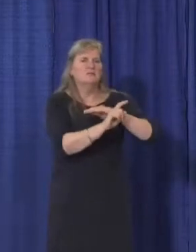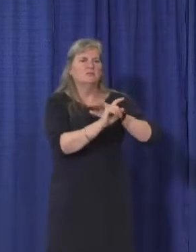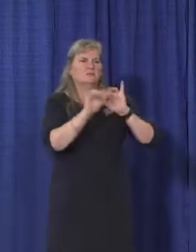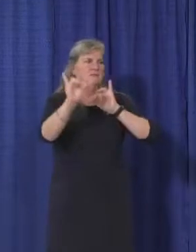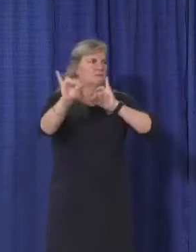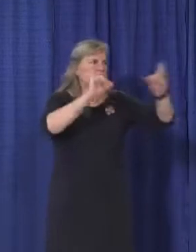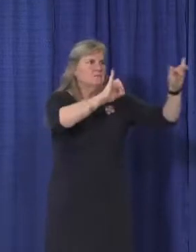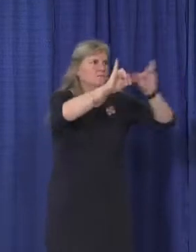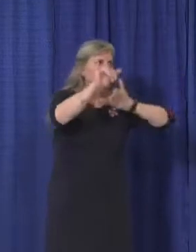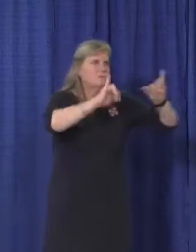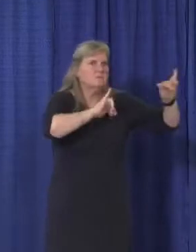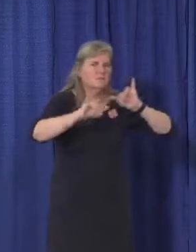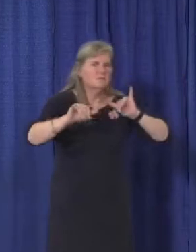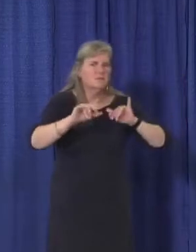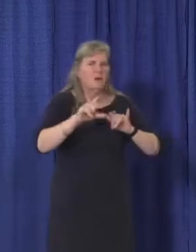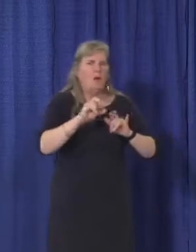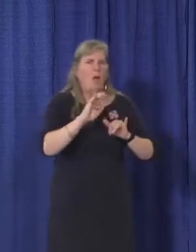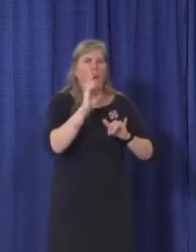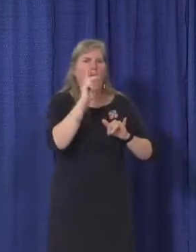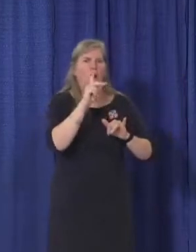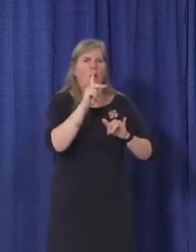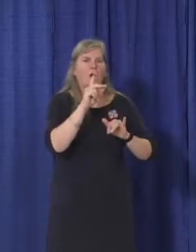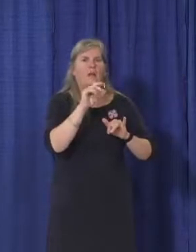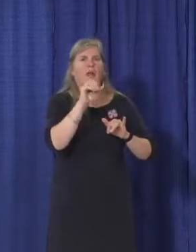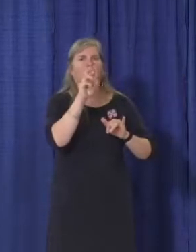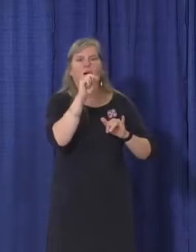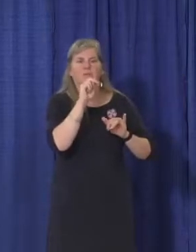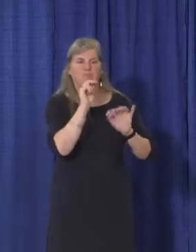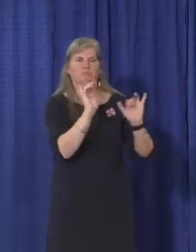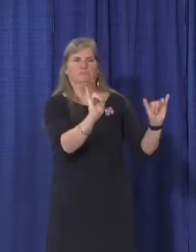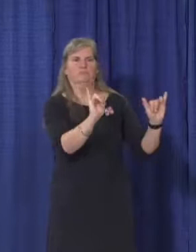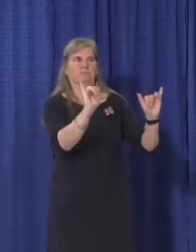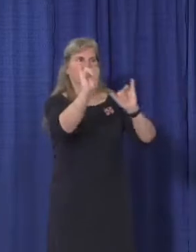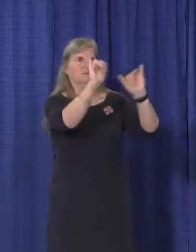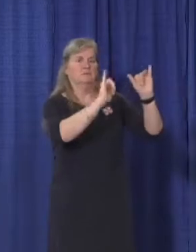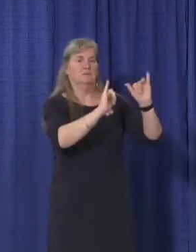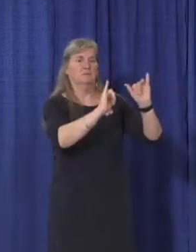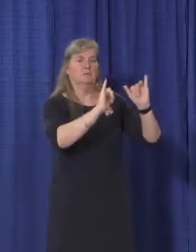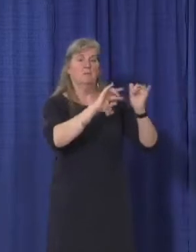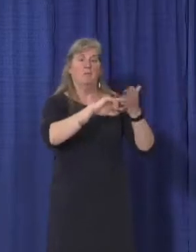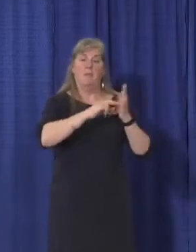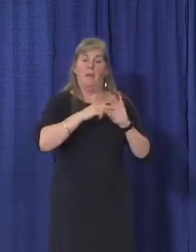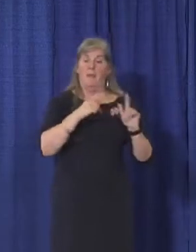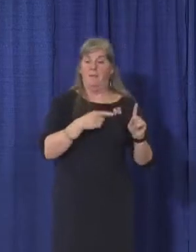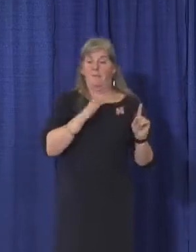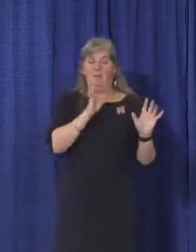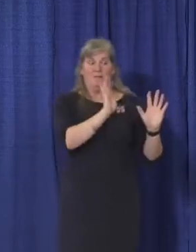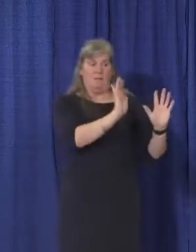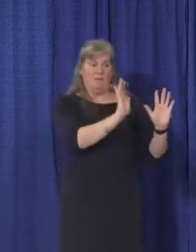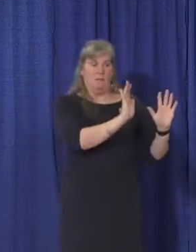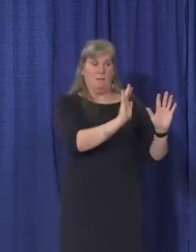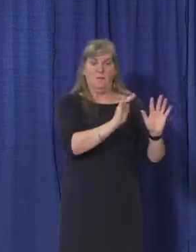was a contact to self isolate. Doesn't mean we need to shut